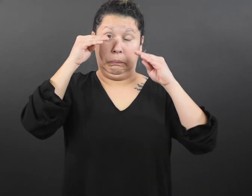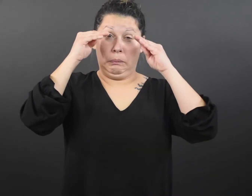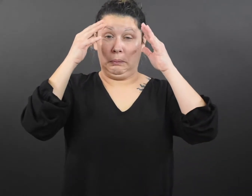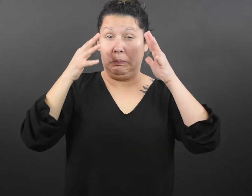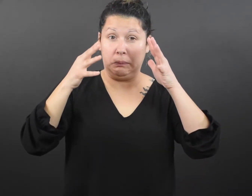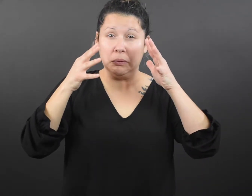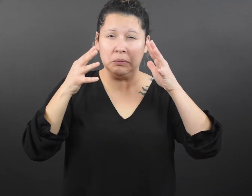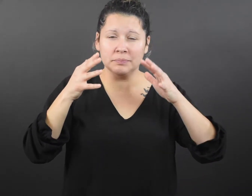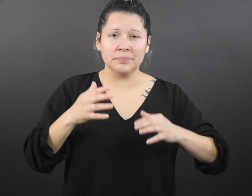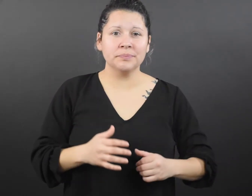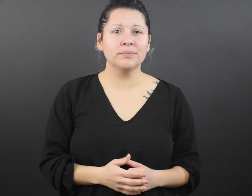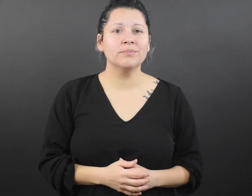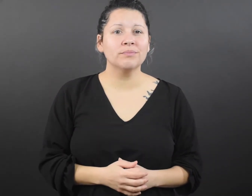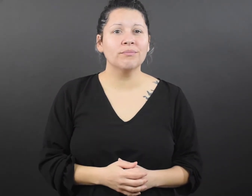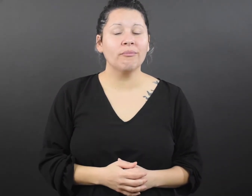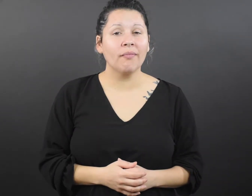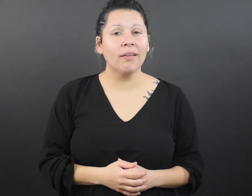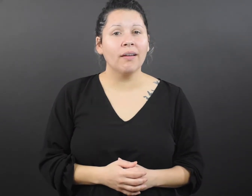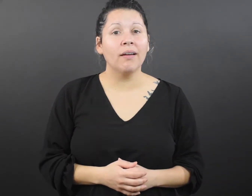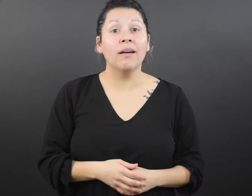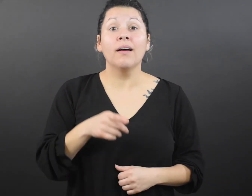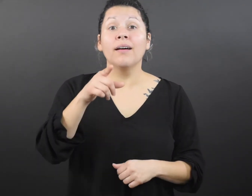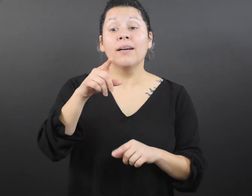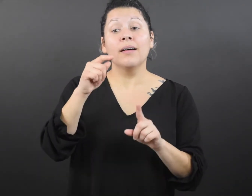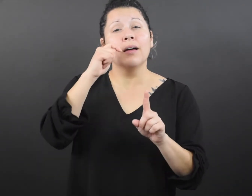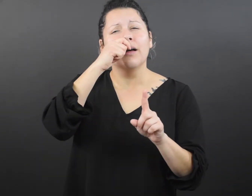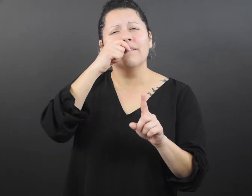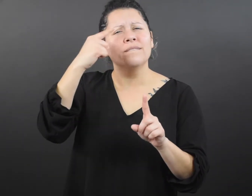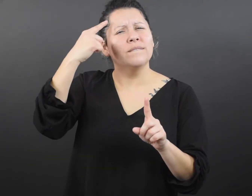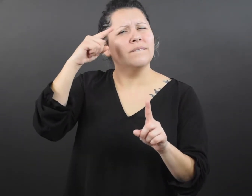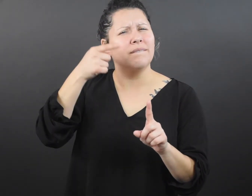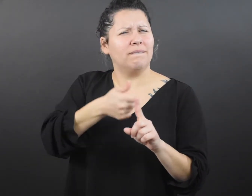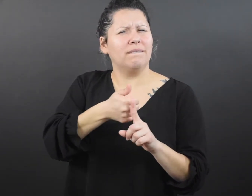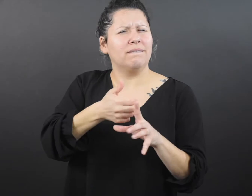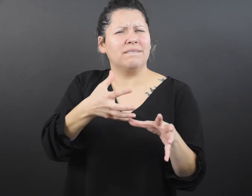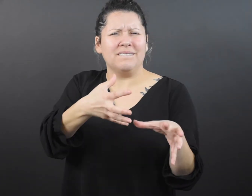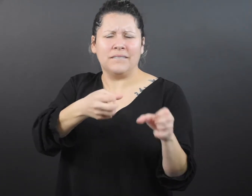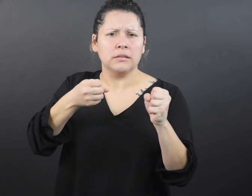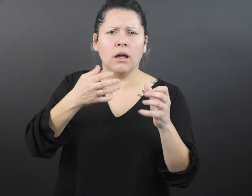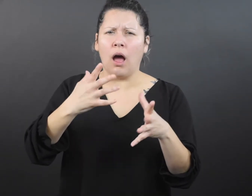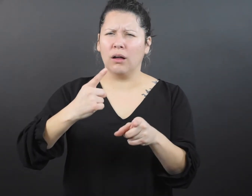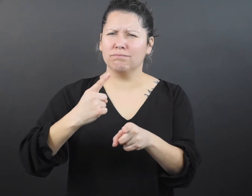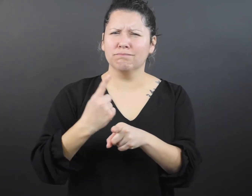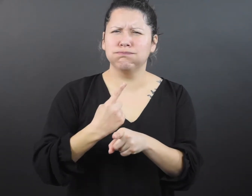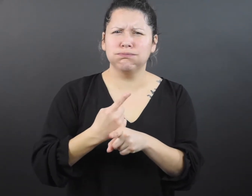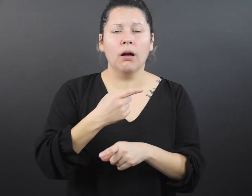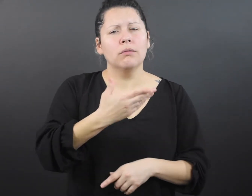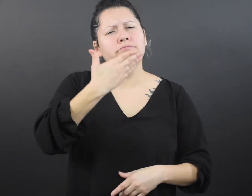you might sneeze or have runny eyes for a moment or two. Nasal swabs are fast and accurate,